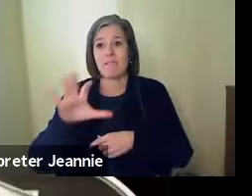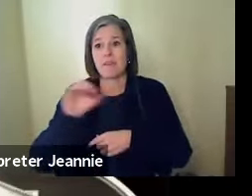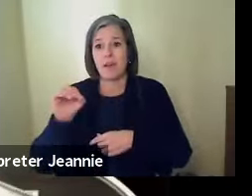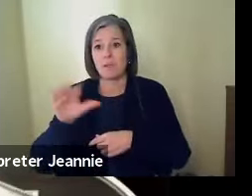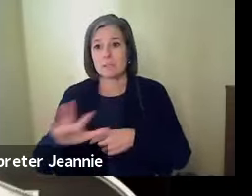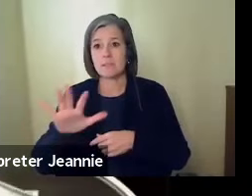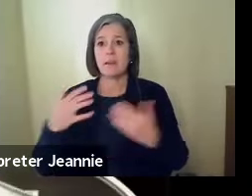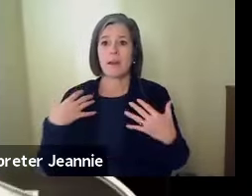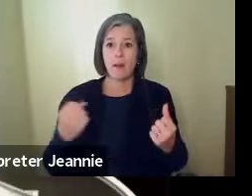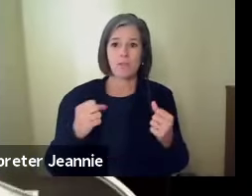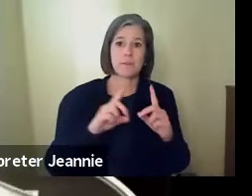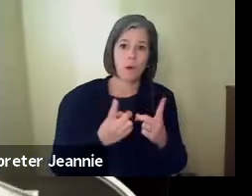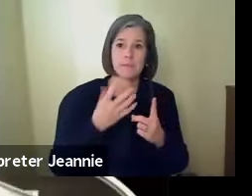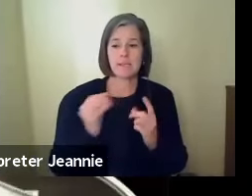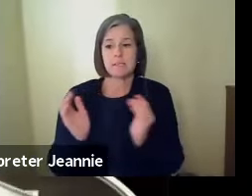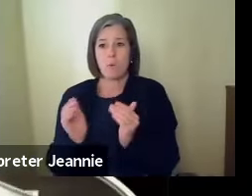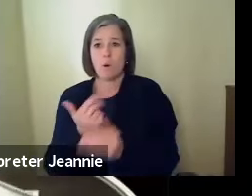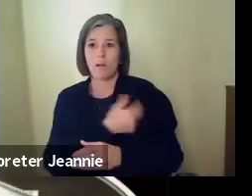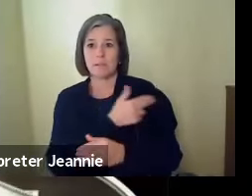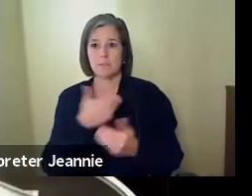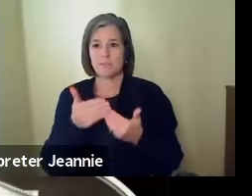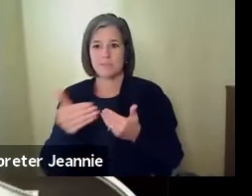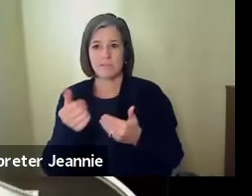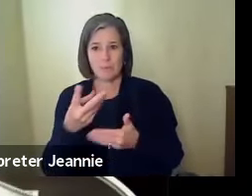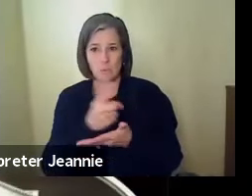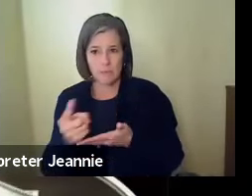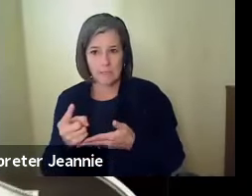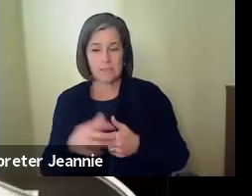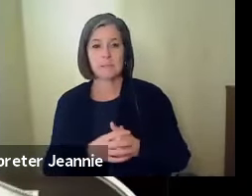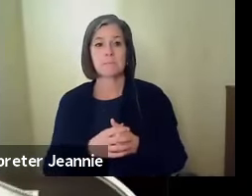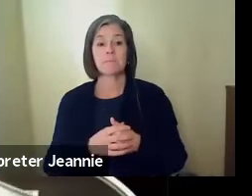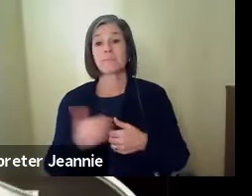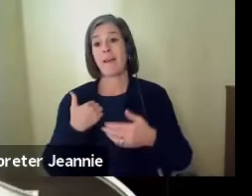smaller hospitals over the next couple of weeks. And then four more vaccines behind